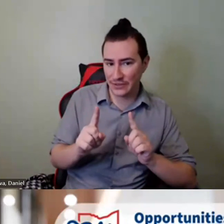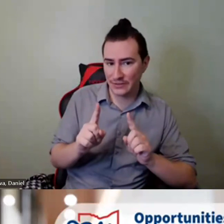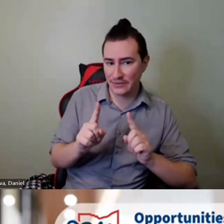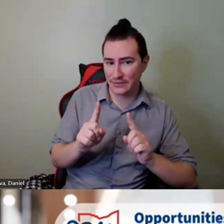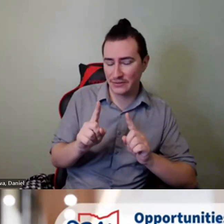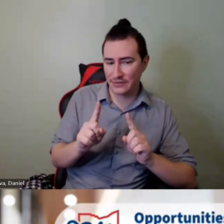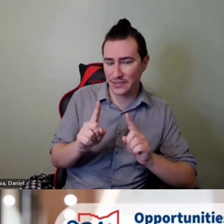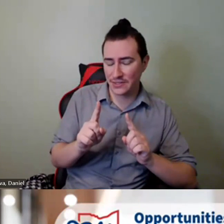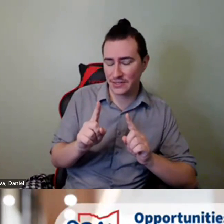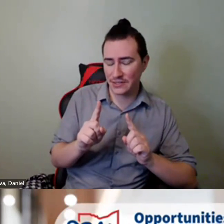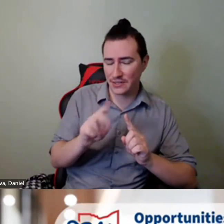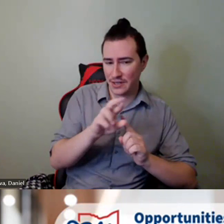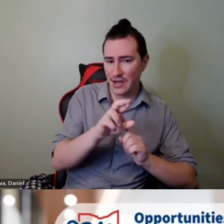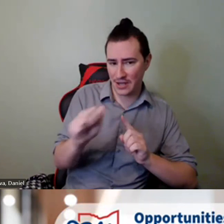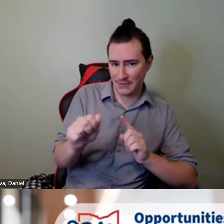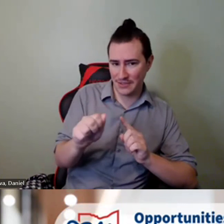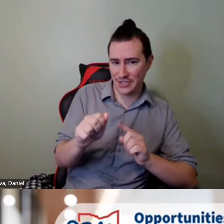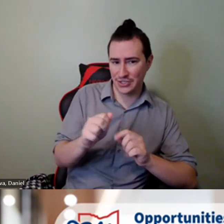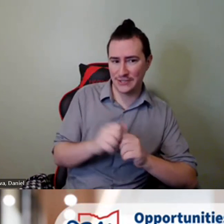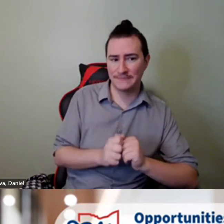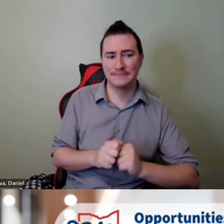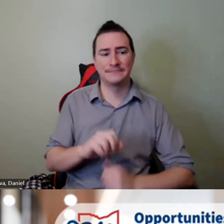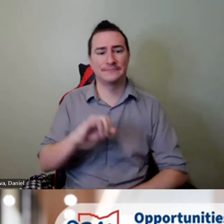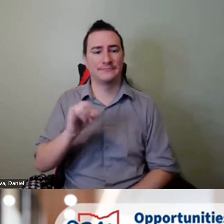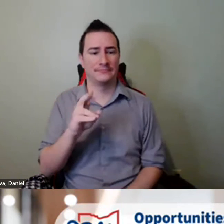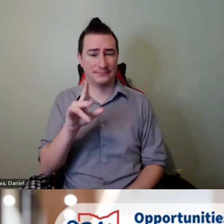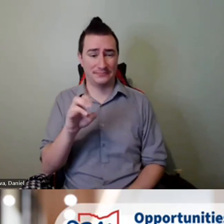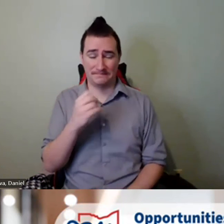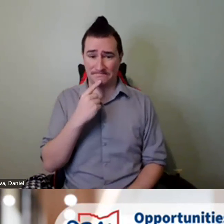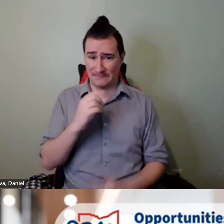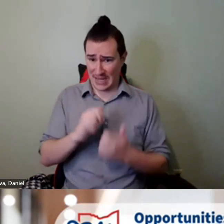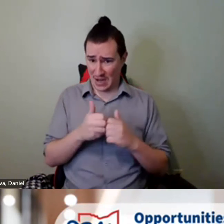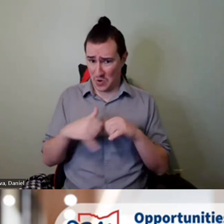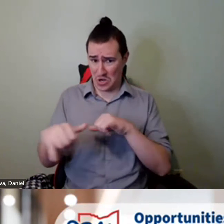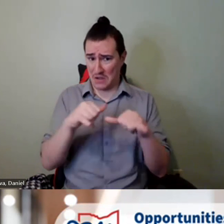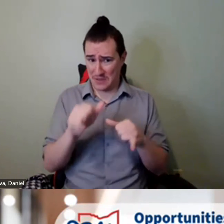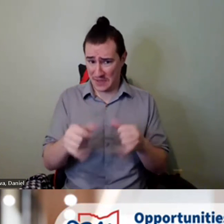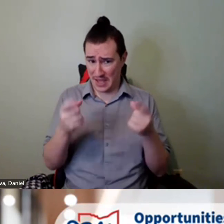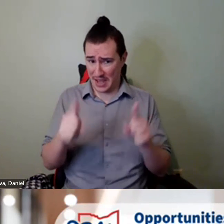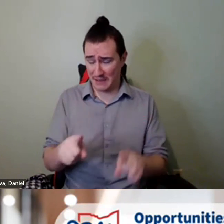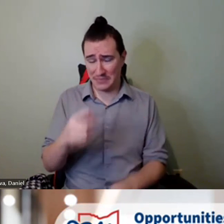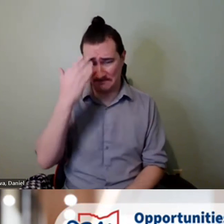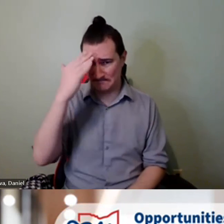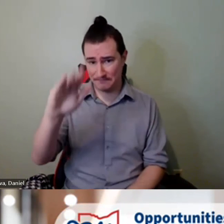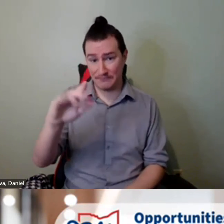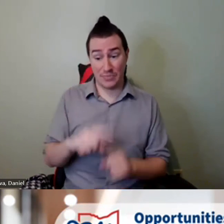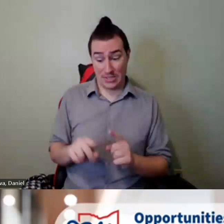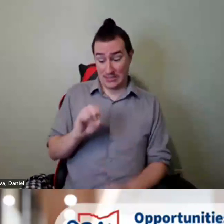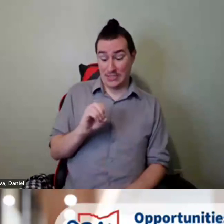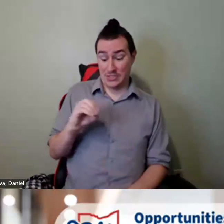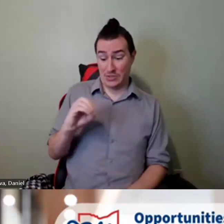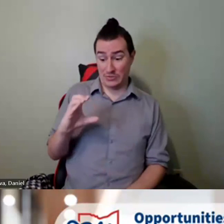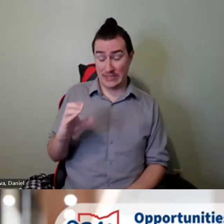Julie: I don't know that I can speak to how common it is, but what I can say from the EEOC guidance is that when you're in the